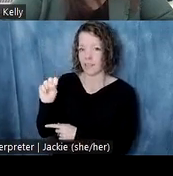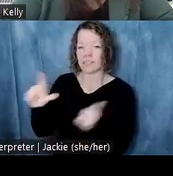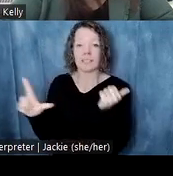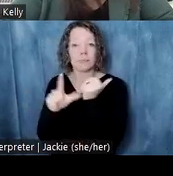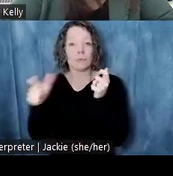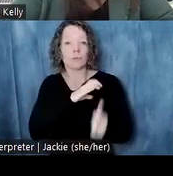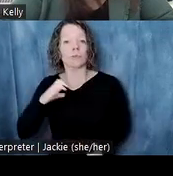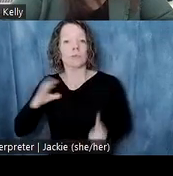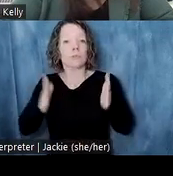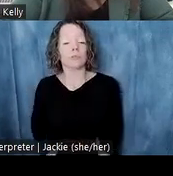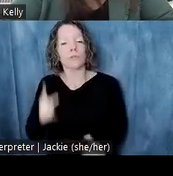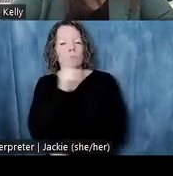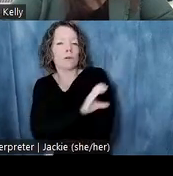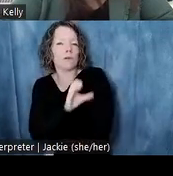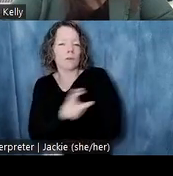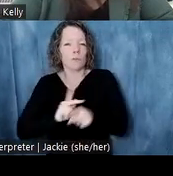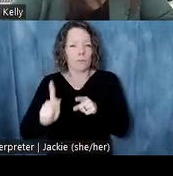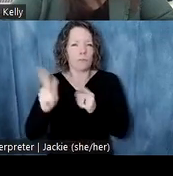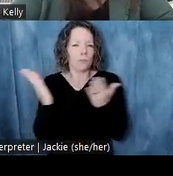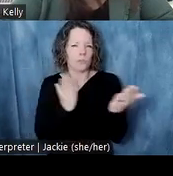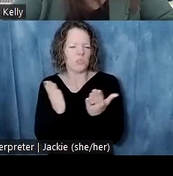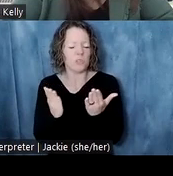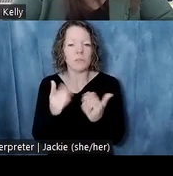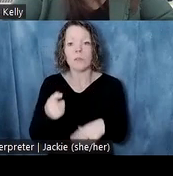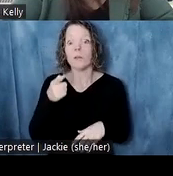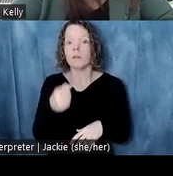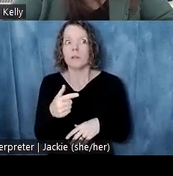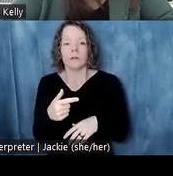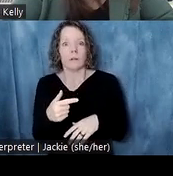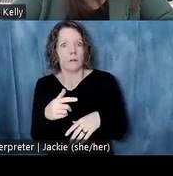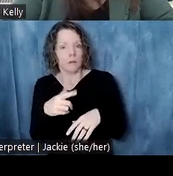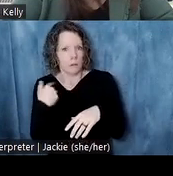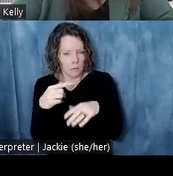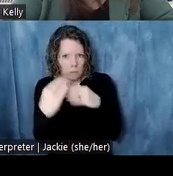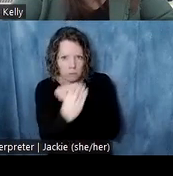and Professional Services, whose invaluable guidance helps ensure that our work aligns